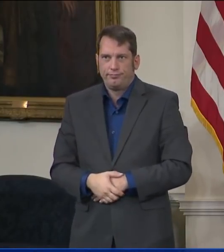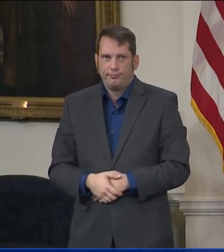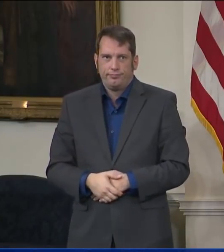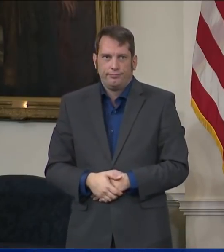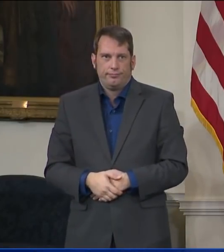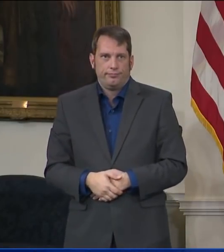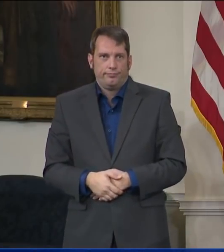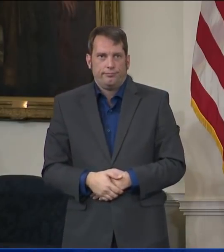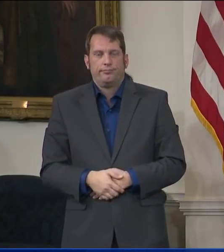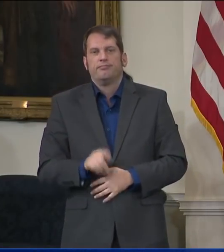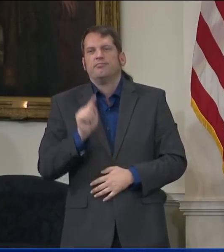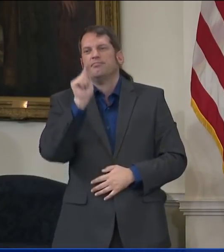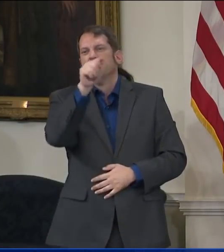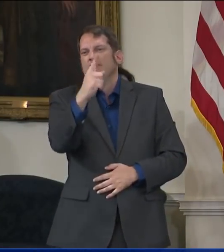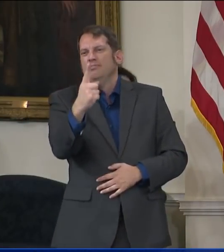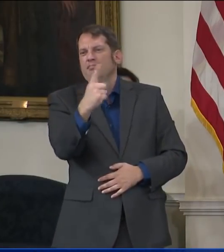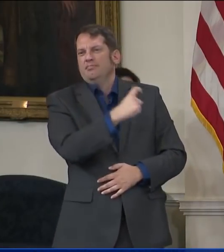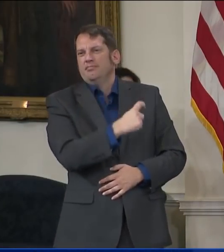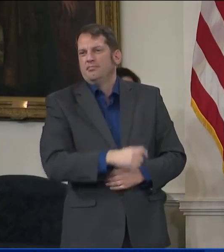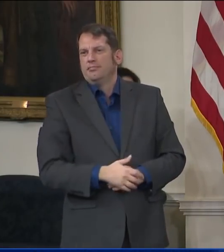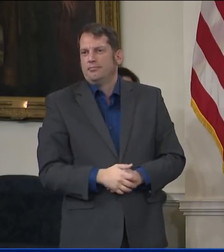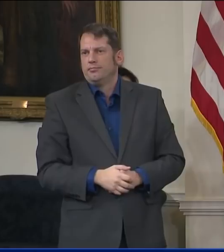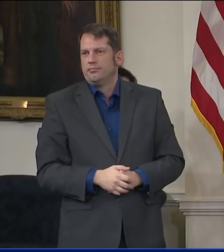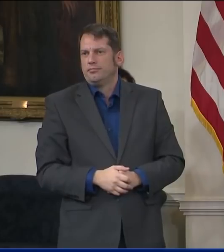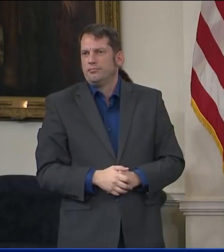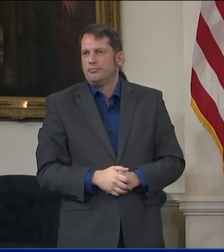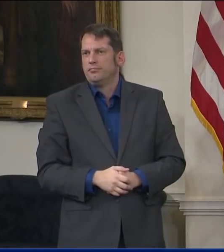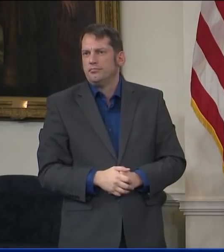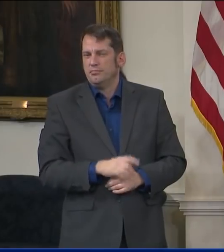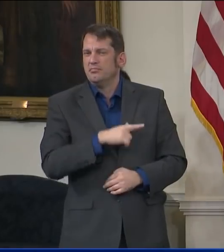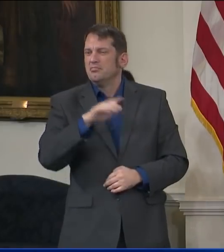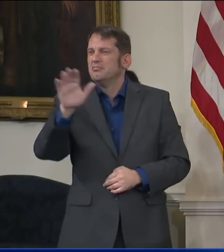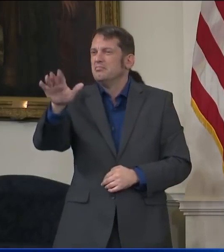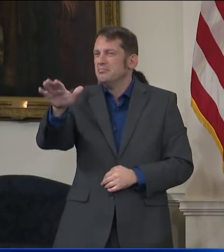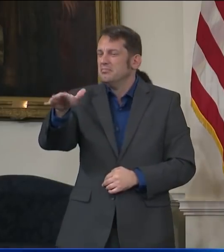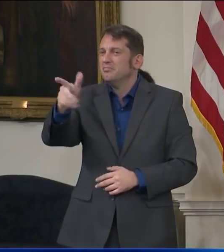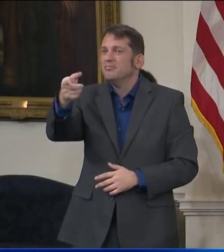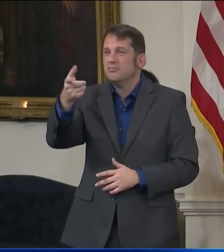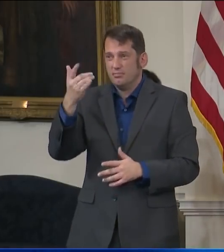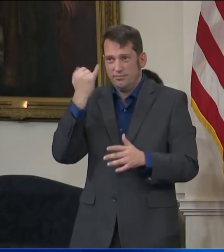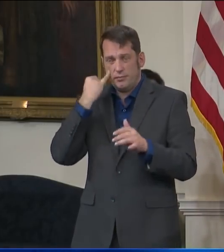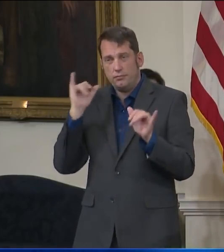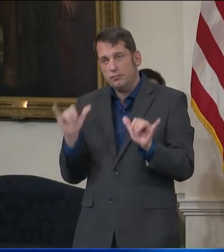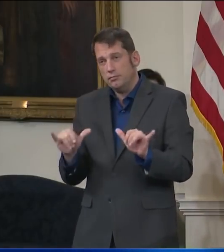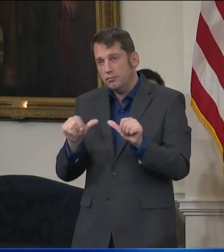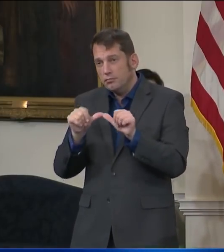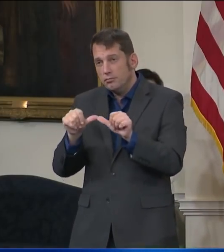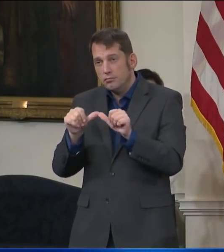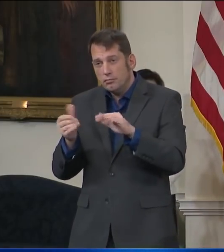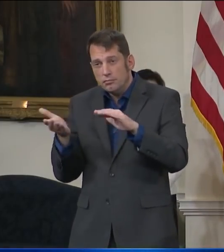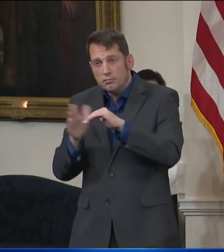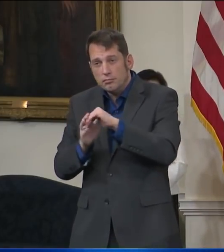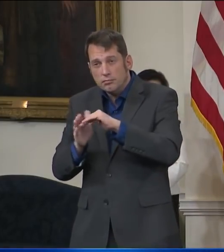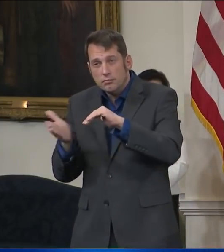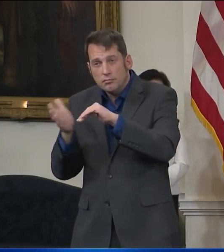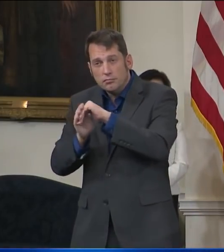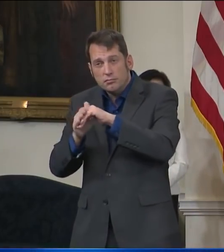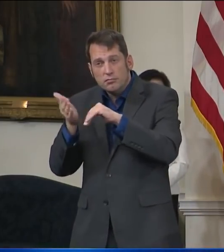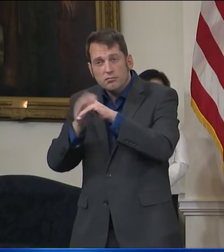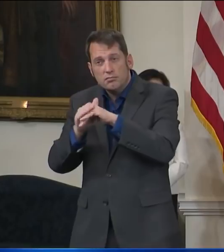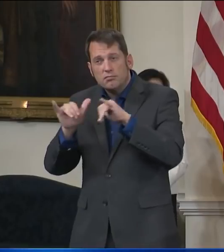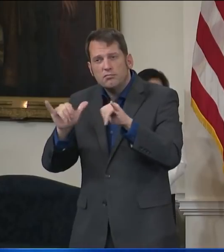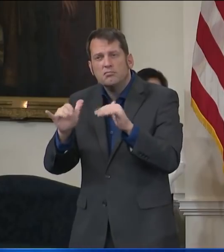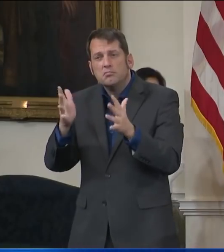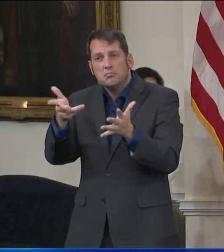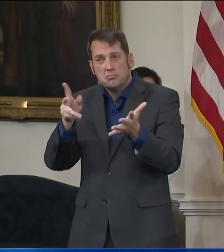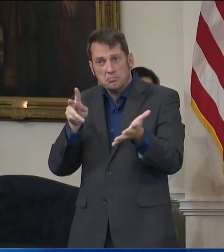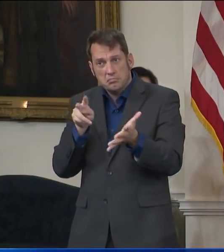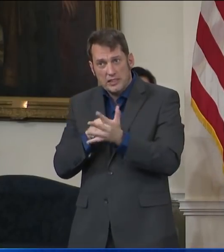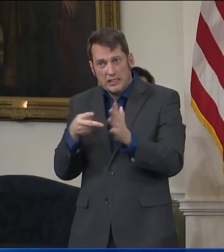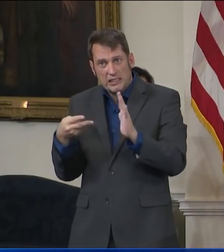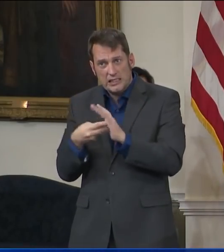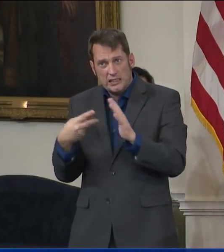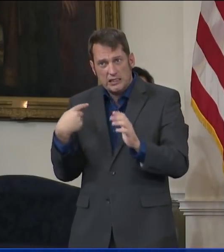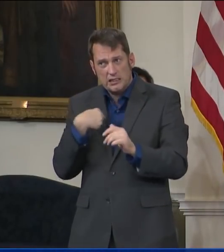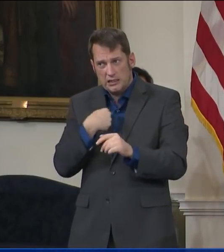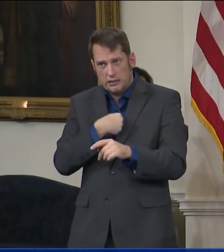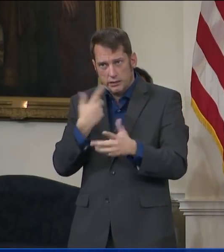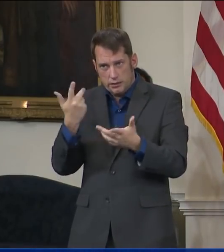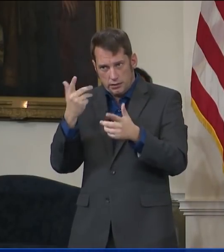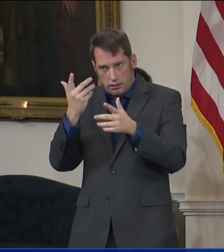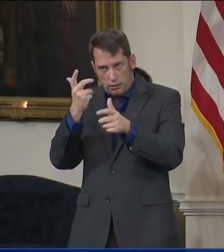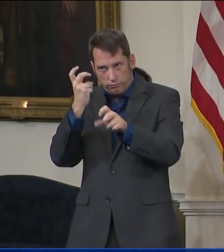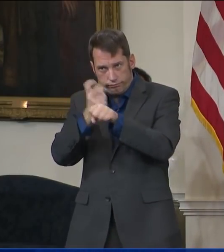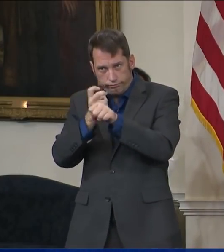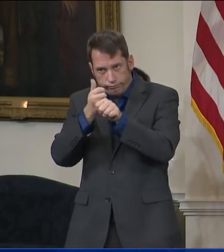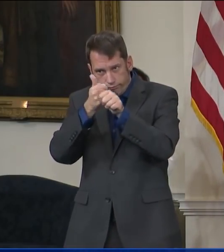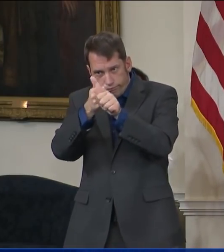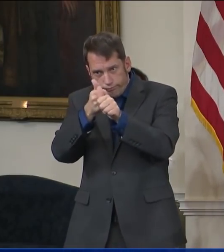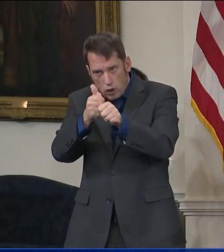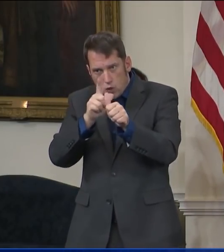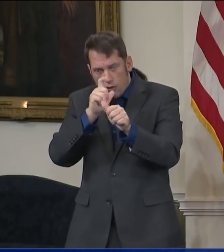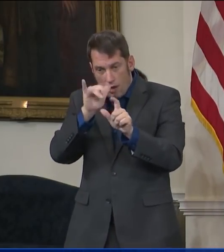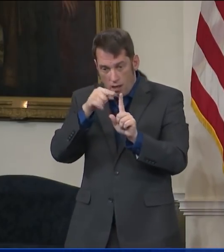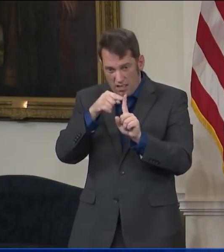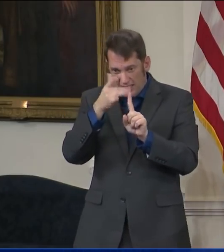LET’S DANCE THE TIME WHERE THESE NUMBERS CONTINUED SERVICE TO THE EXTENT THEY HAVE THAT WE LOSE THE ABILITY TO CONTACT THREES OVERWHELMED.